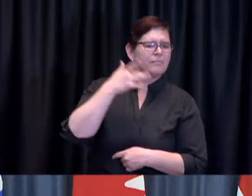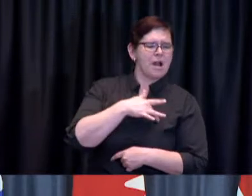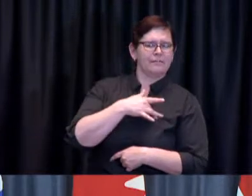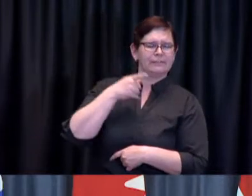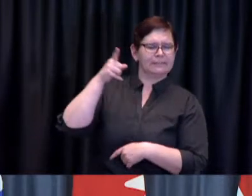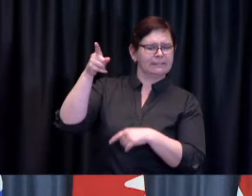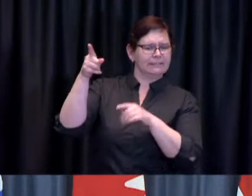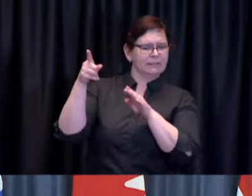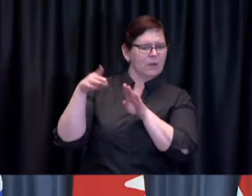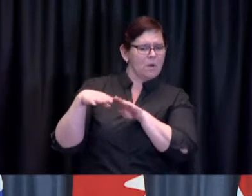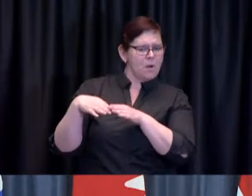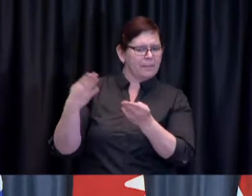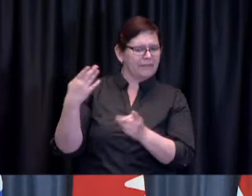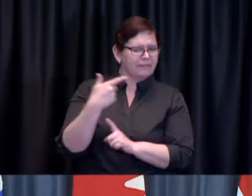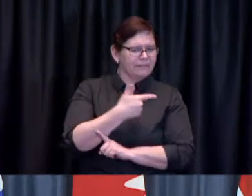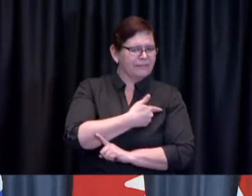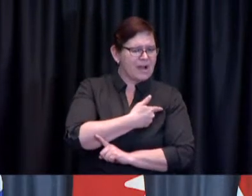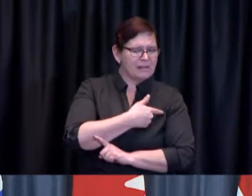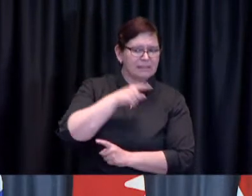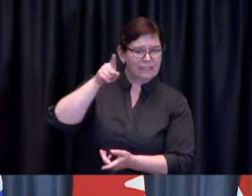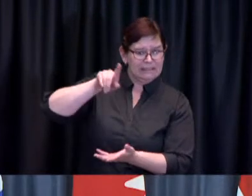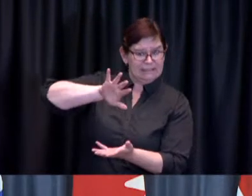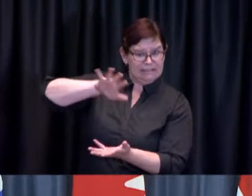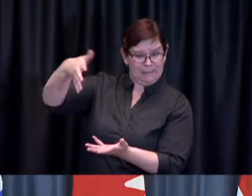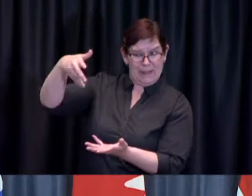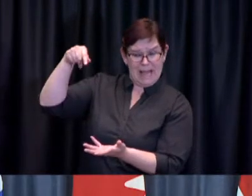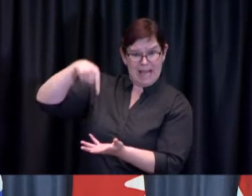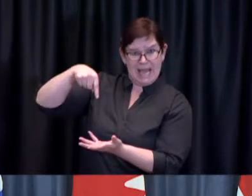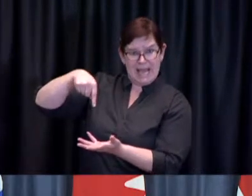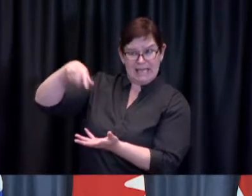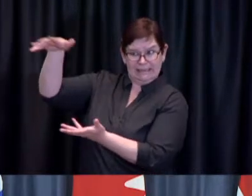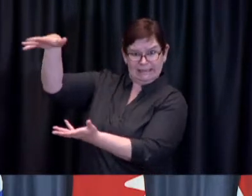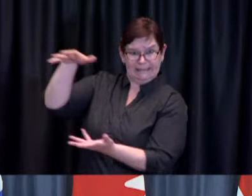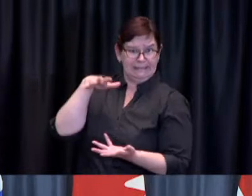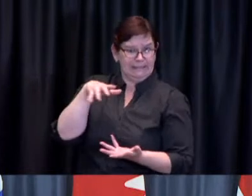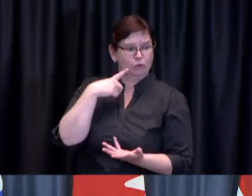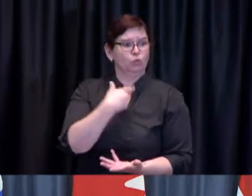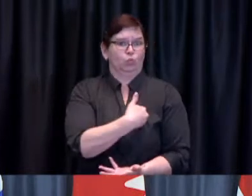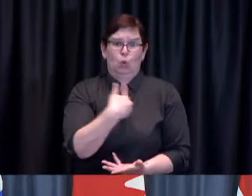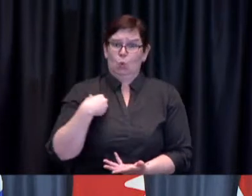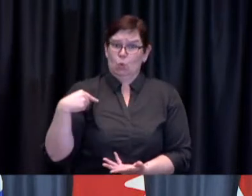much supply the city was getting especially with that deep drop off after the end of the